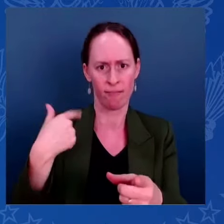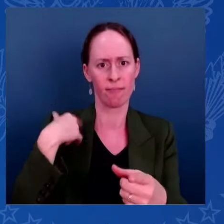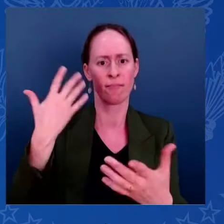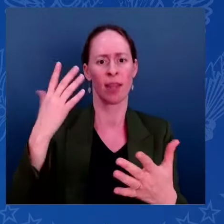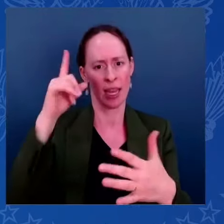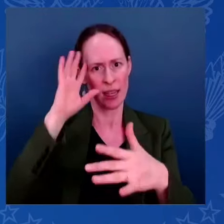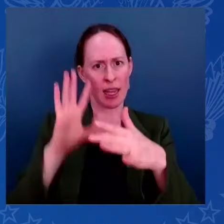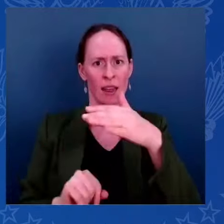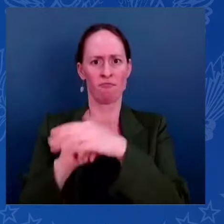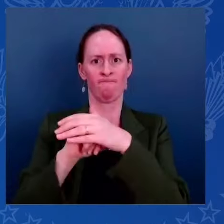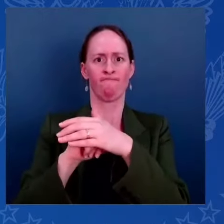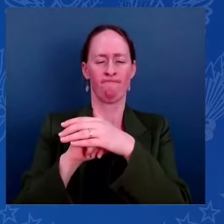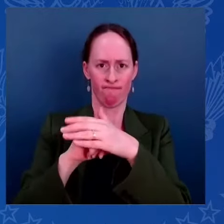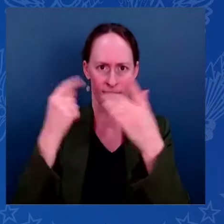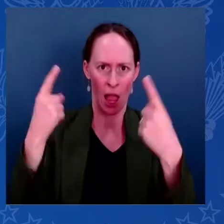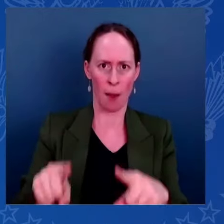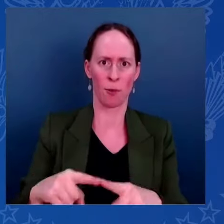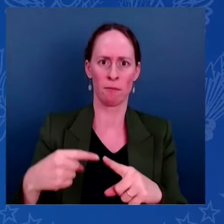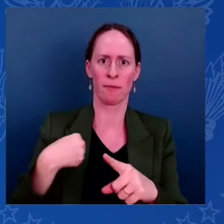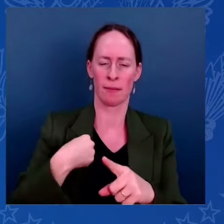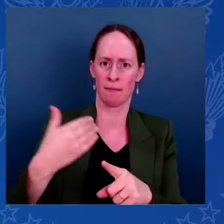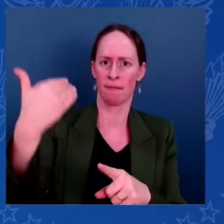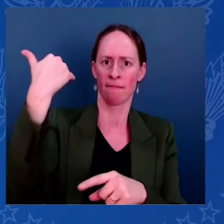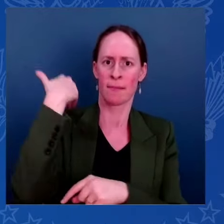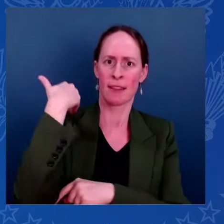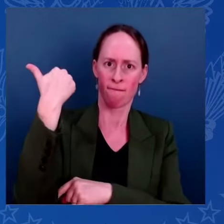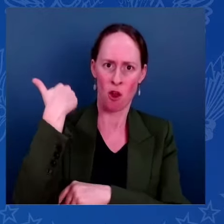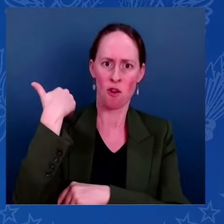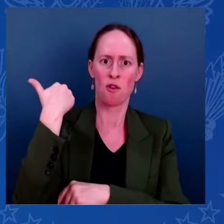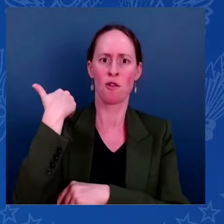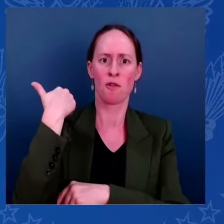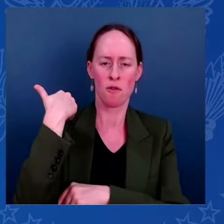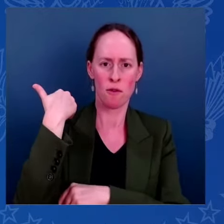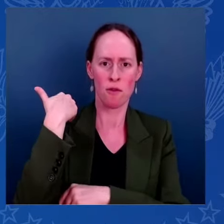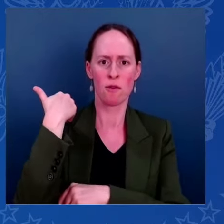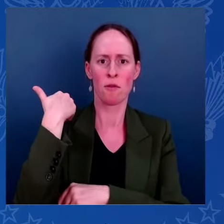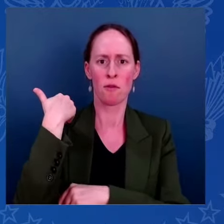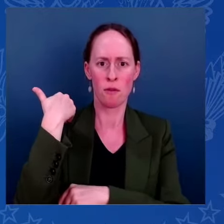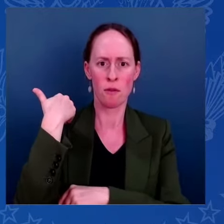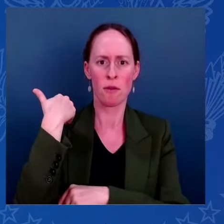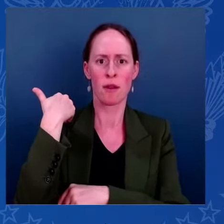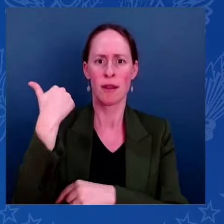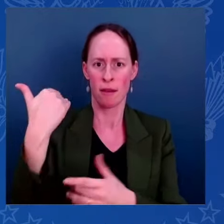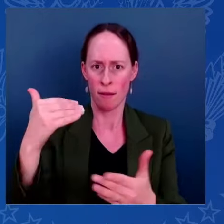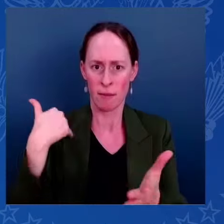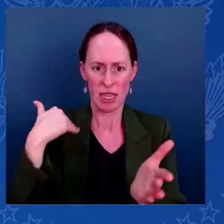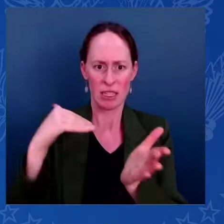whether aneurysms are congenital or environmental. And I said, "I don't care. Just get it done."